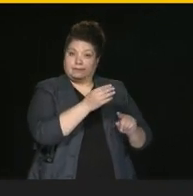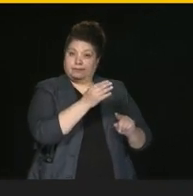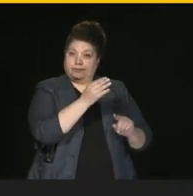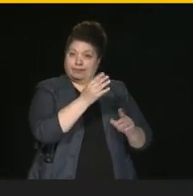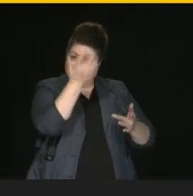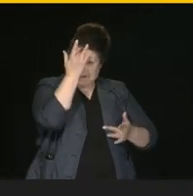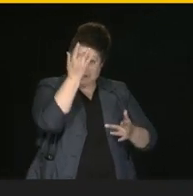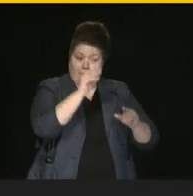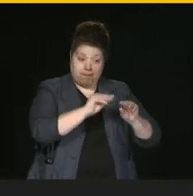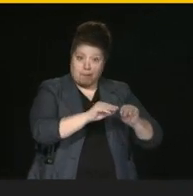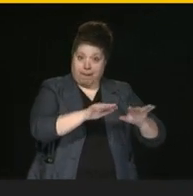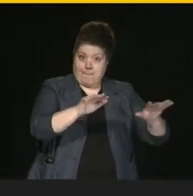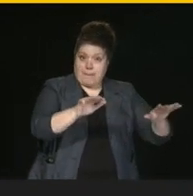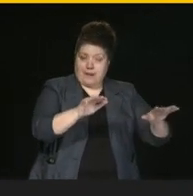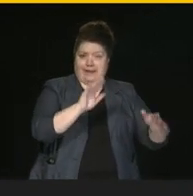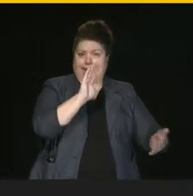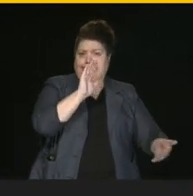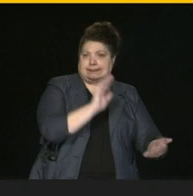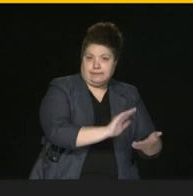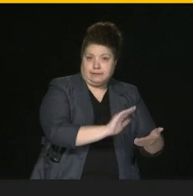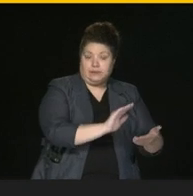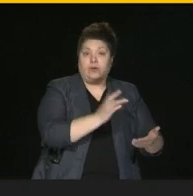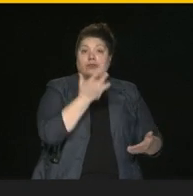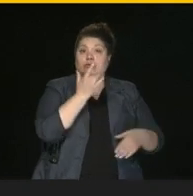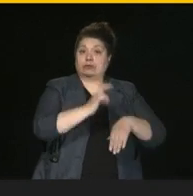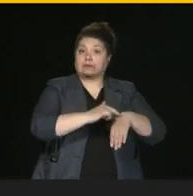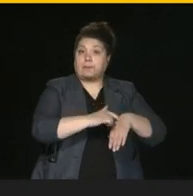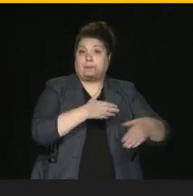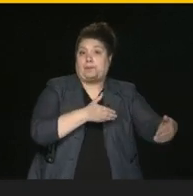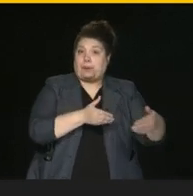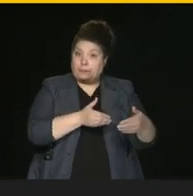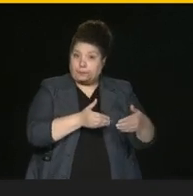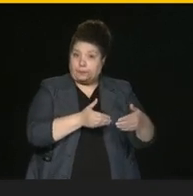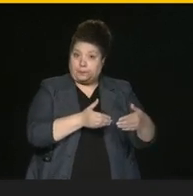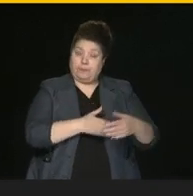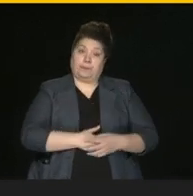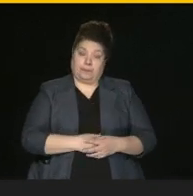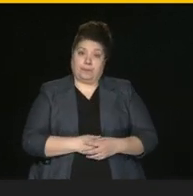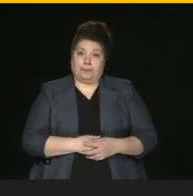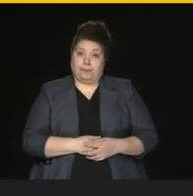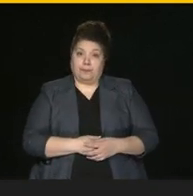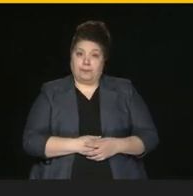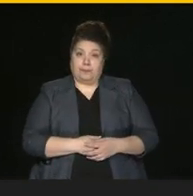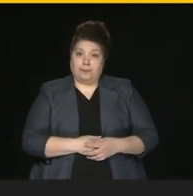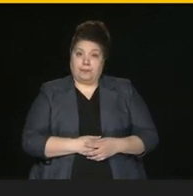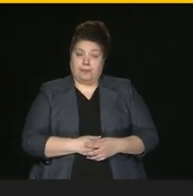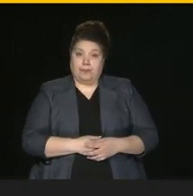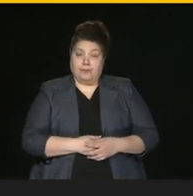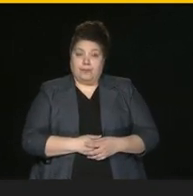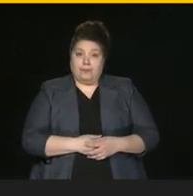INFECTION RATE AND TO SHORTEN